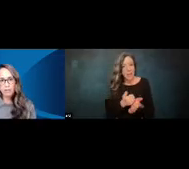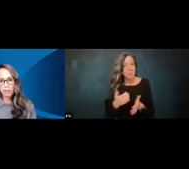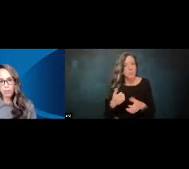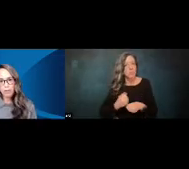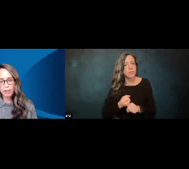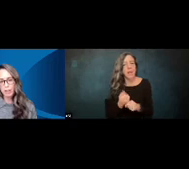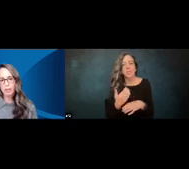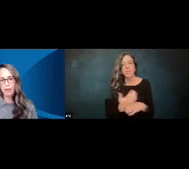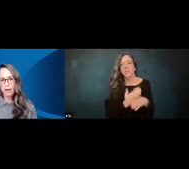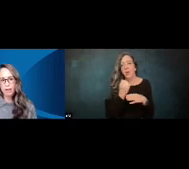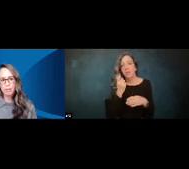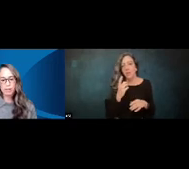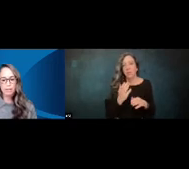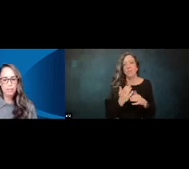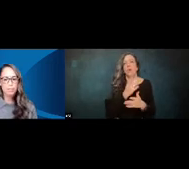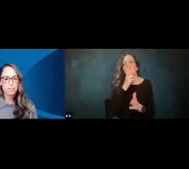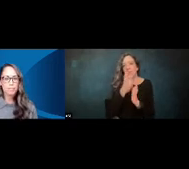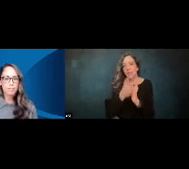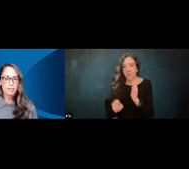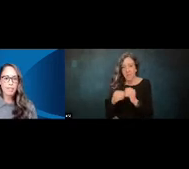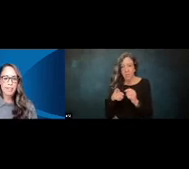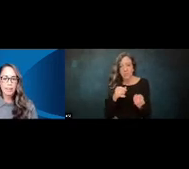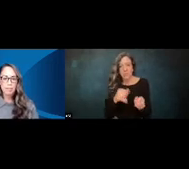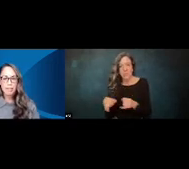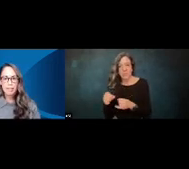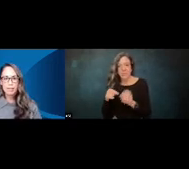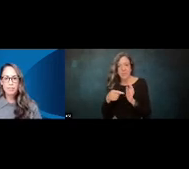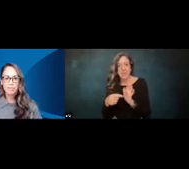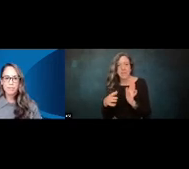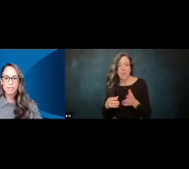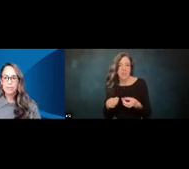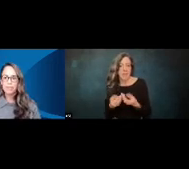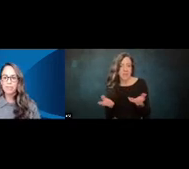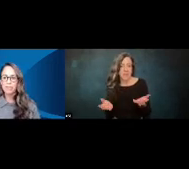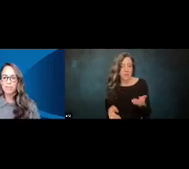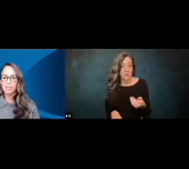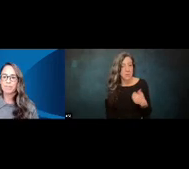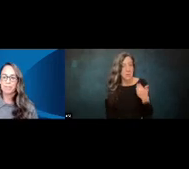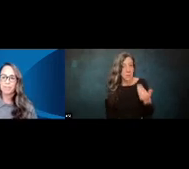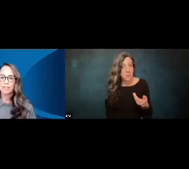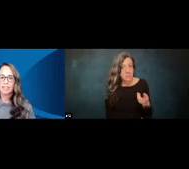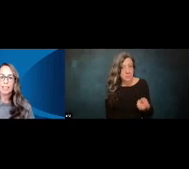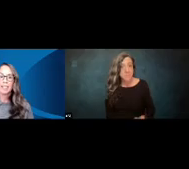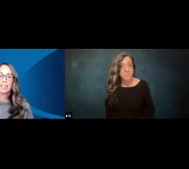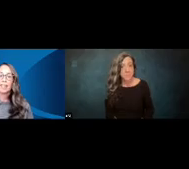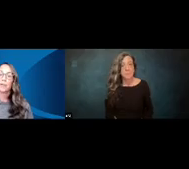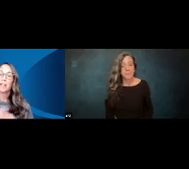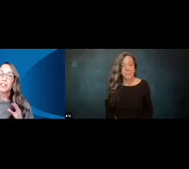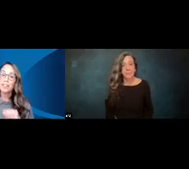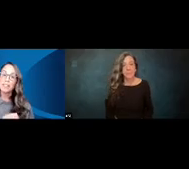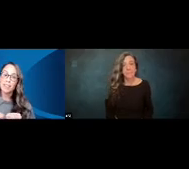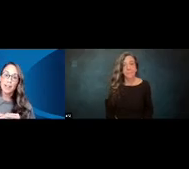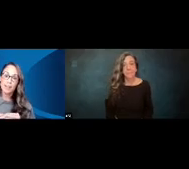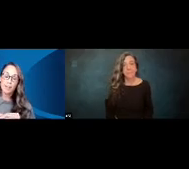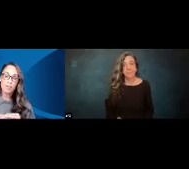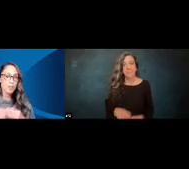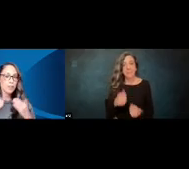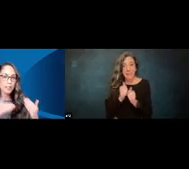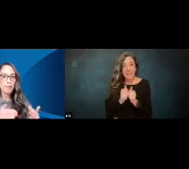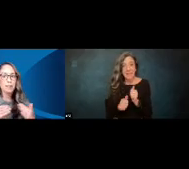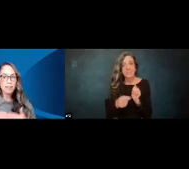the individual indicator handouts. Next slide, please. So, each indicator handout follows the